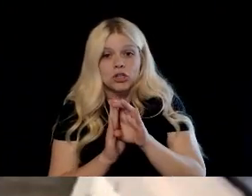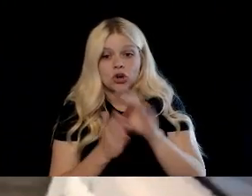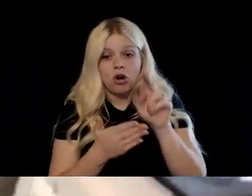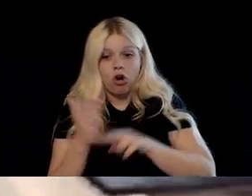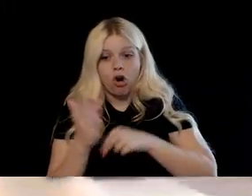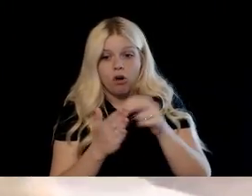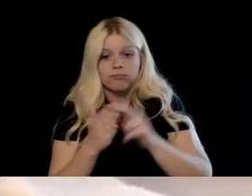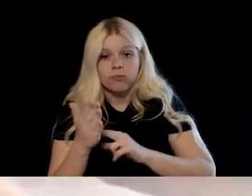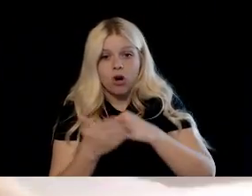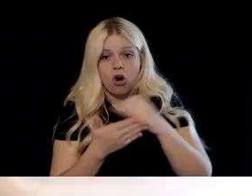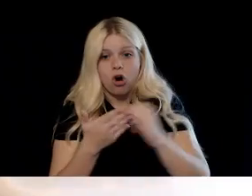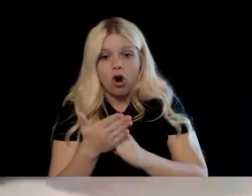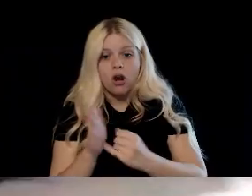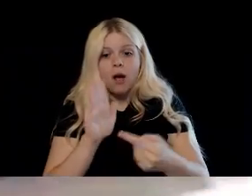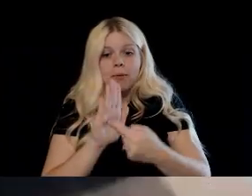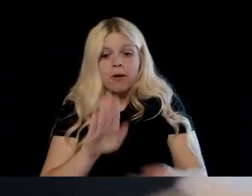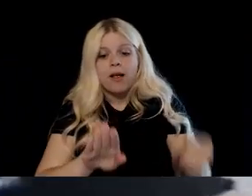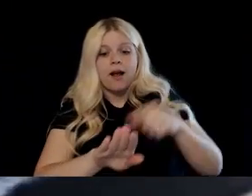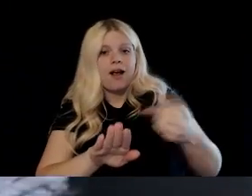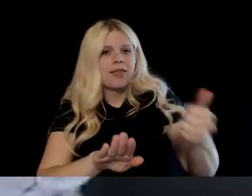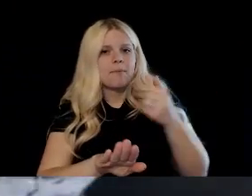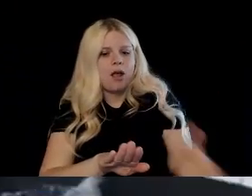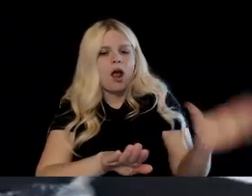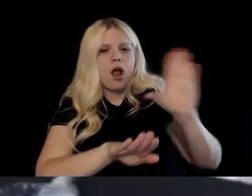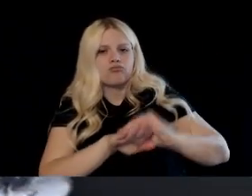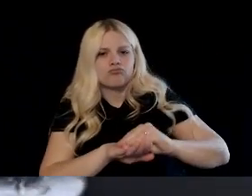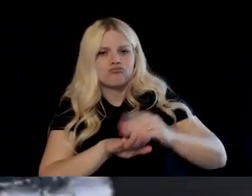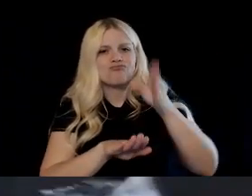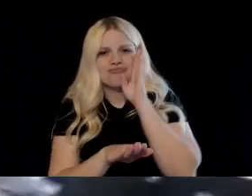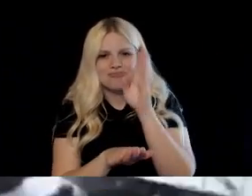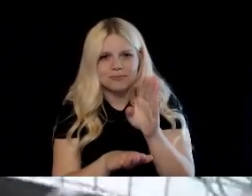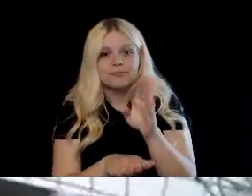Erica: Every work of art like this one here, by Maverick, again- comes with a